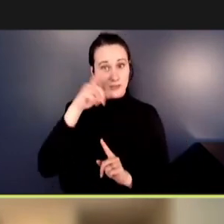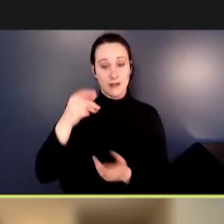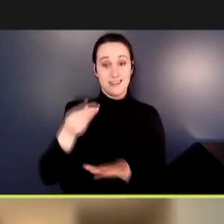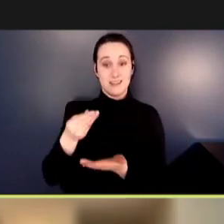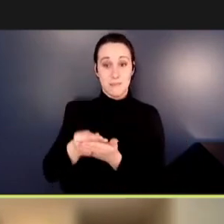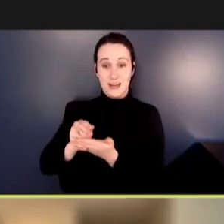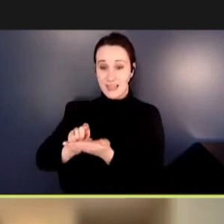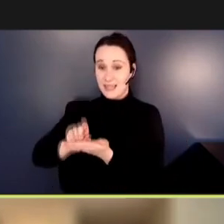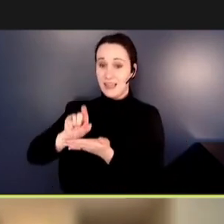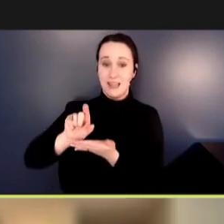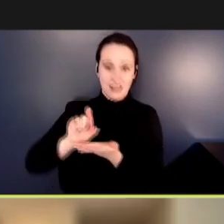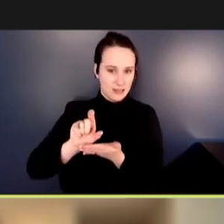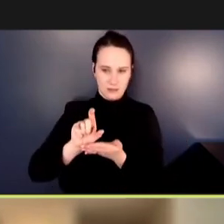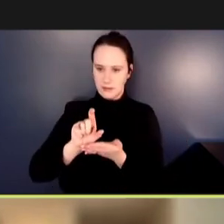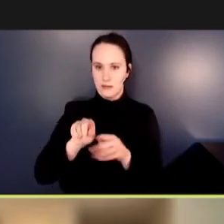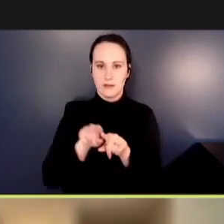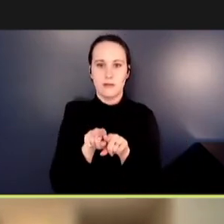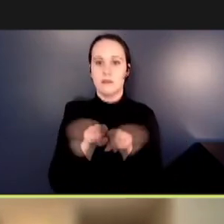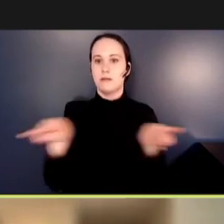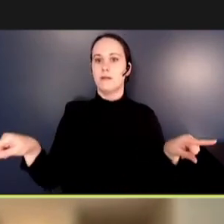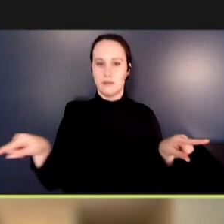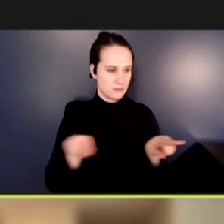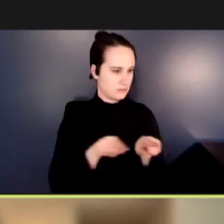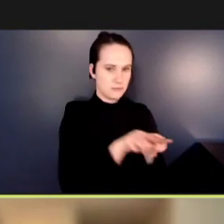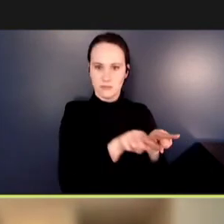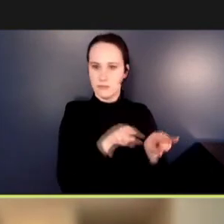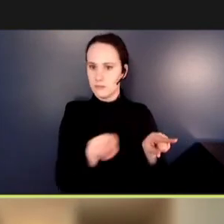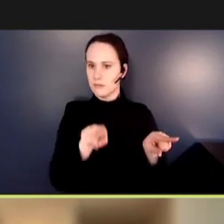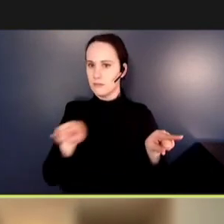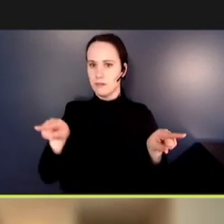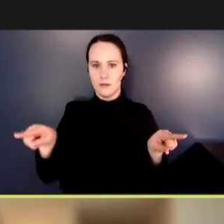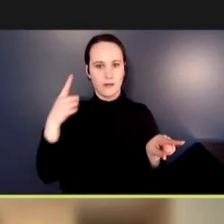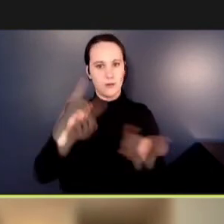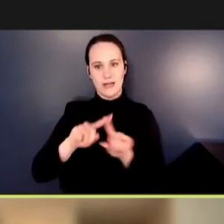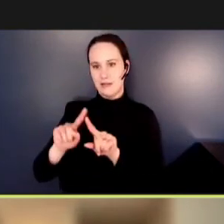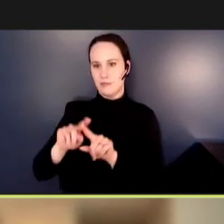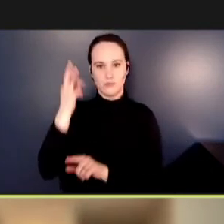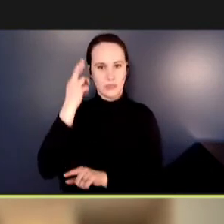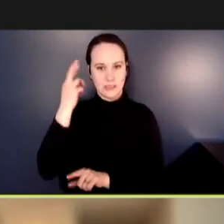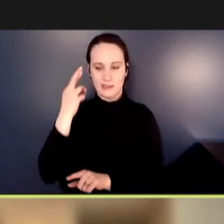many different uses involved in it, being vaccine education, research,